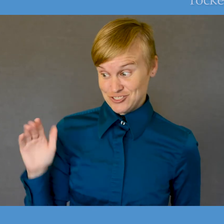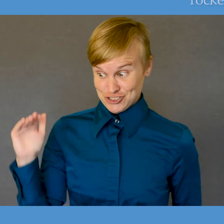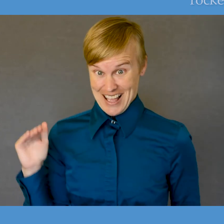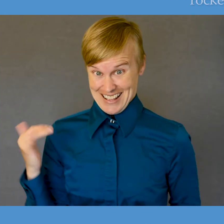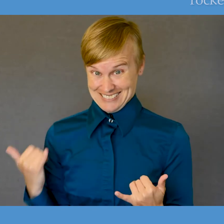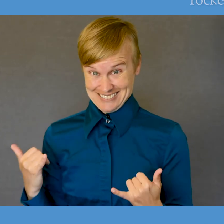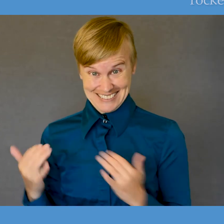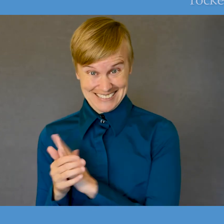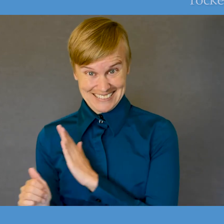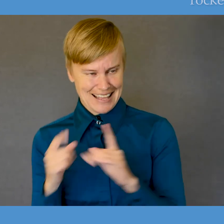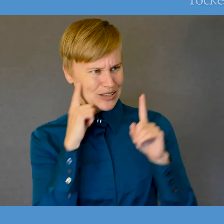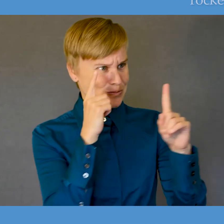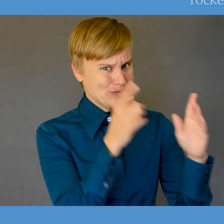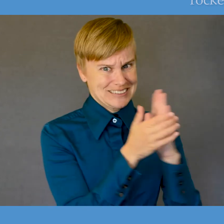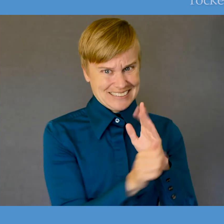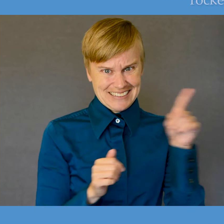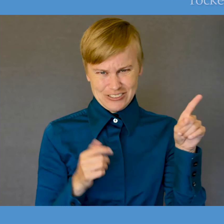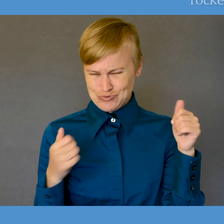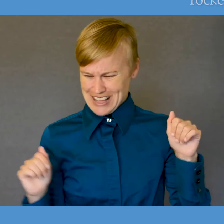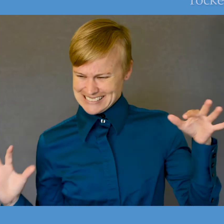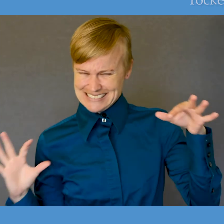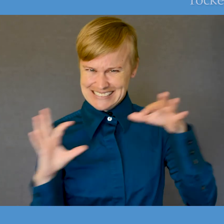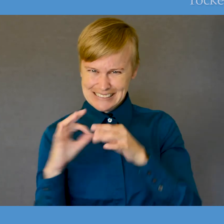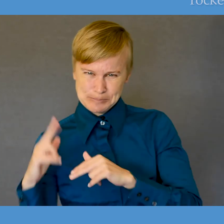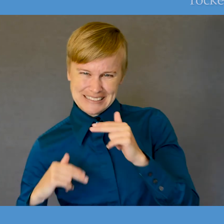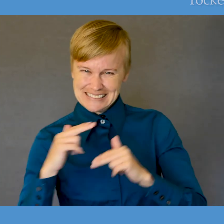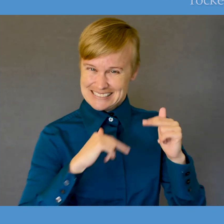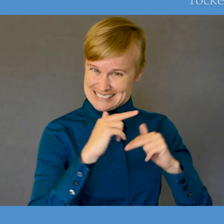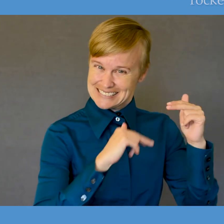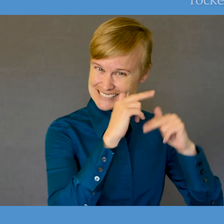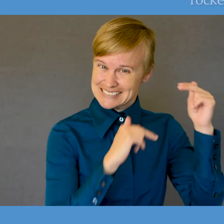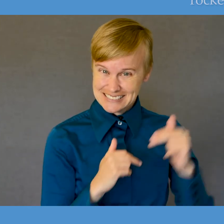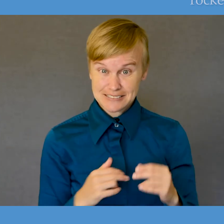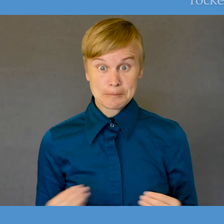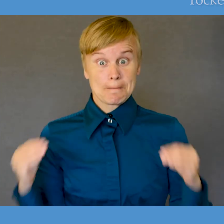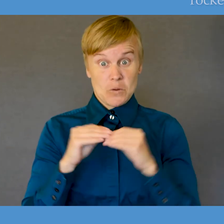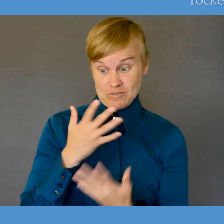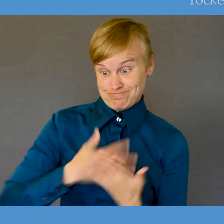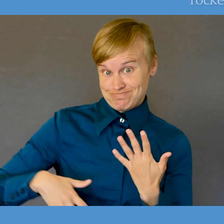and then help bridge the gap between their current skill and the kinds of reading and writing that they maybe want to do later.